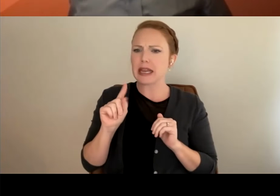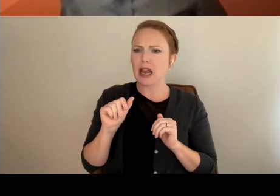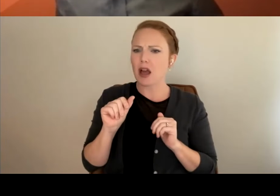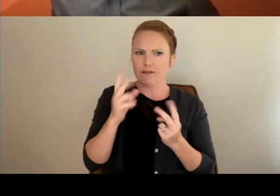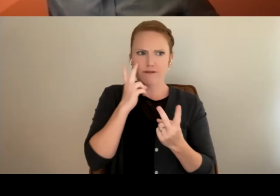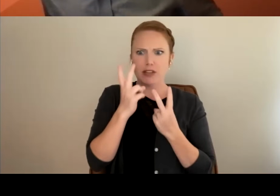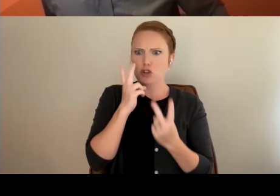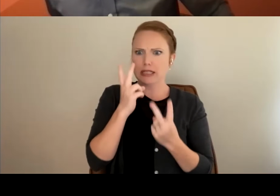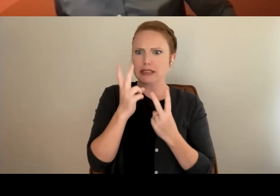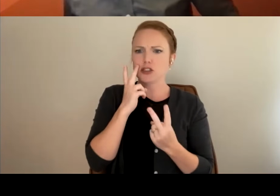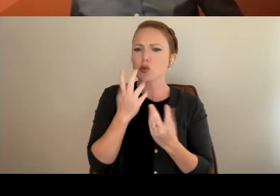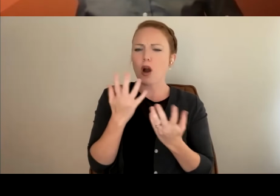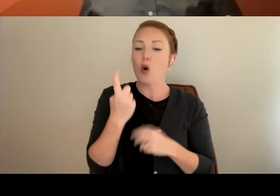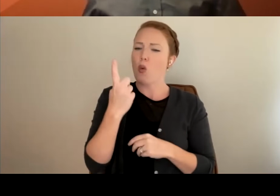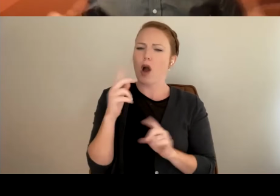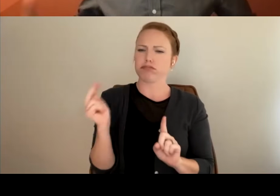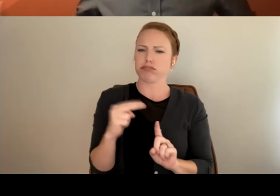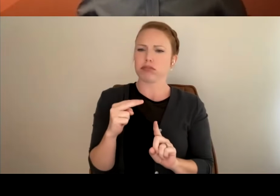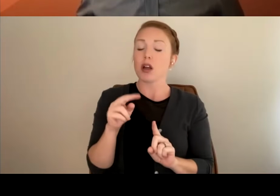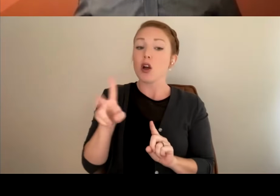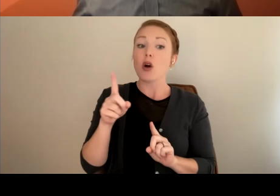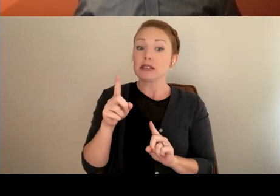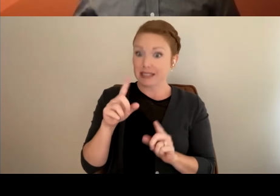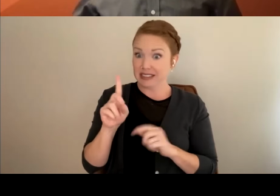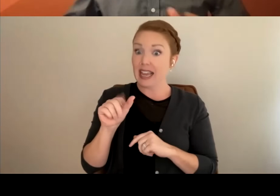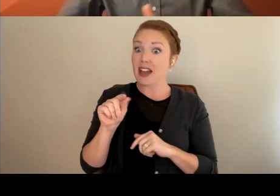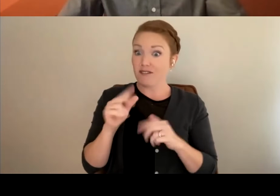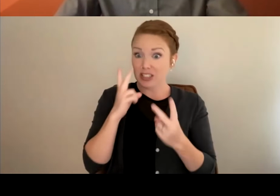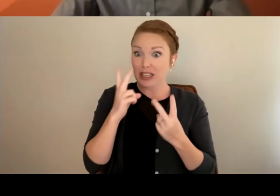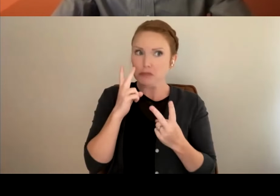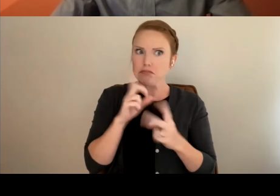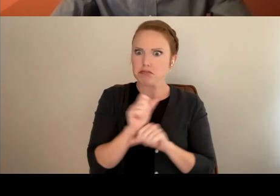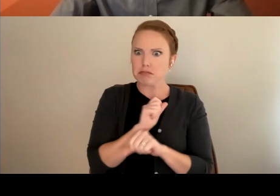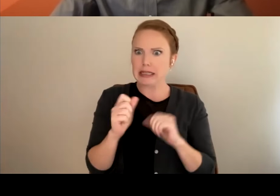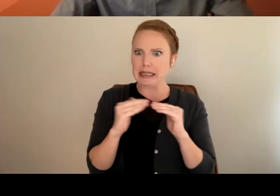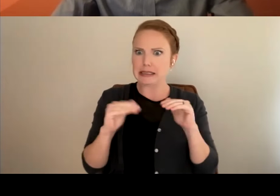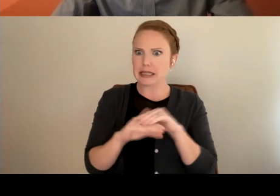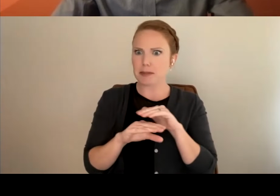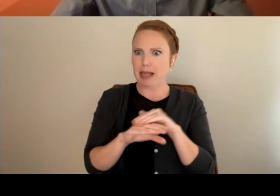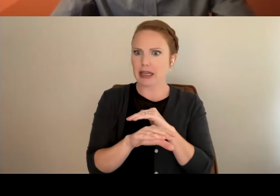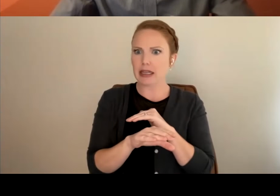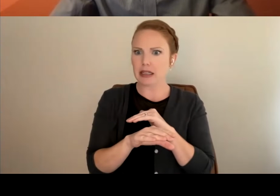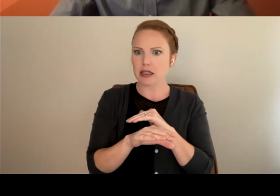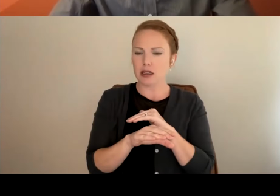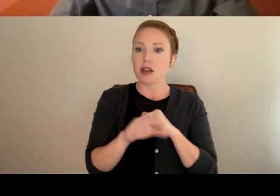of looking at this is that data visualization is accessibility. So, the human mind is not